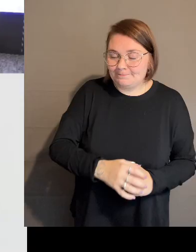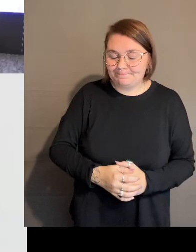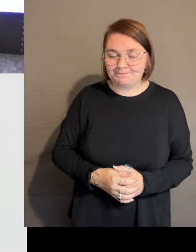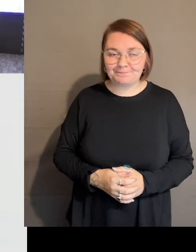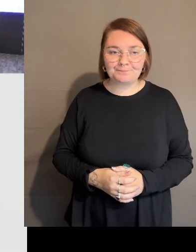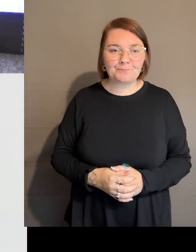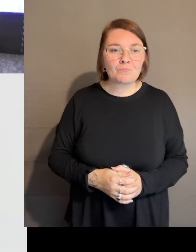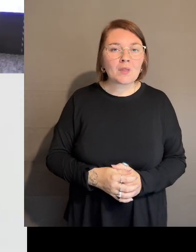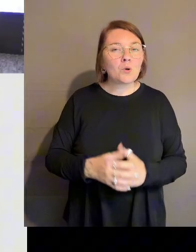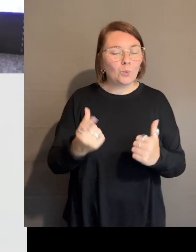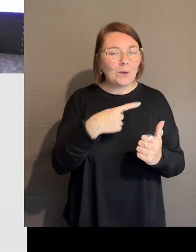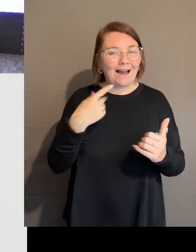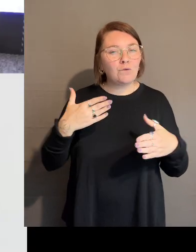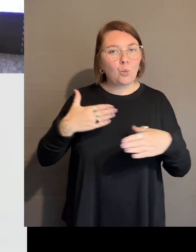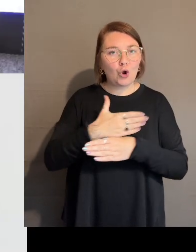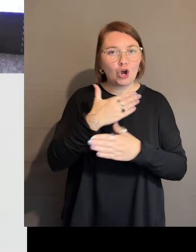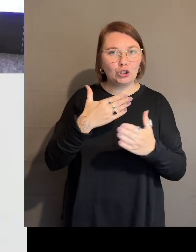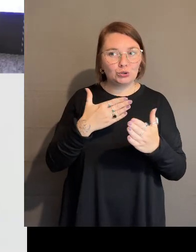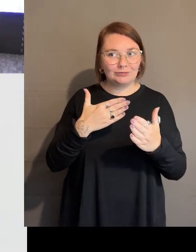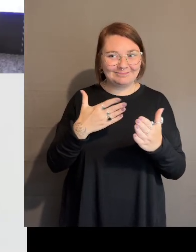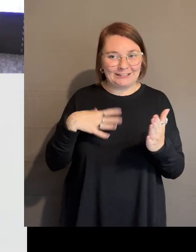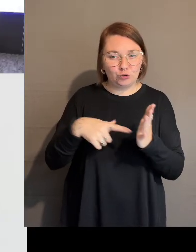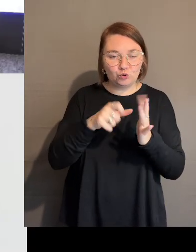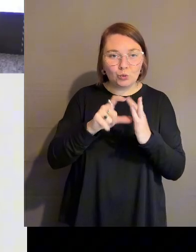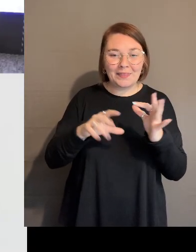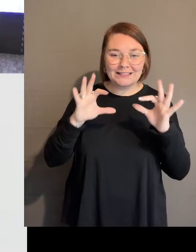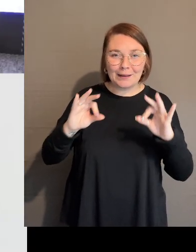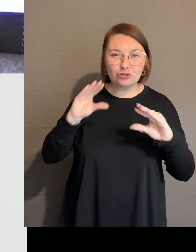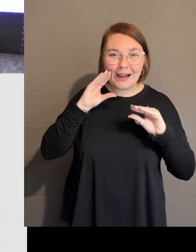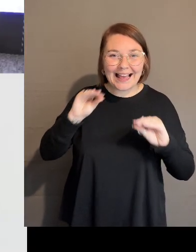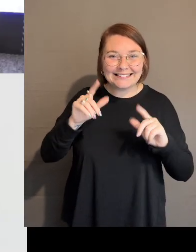I think we have some work to do with special ed teachers and teachers in general.